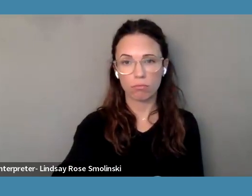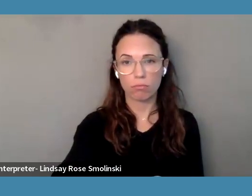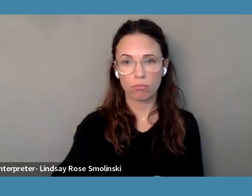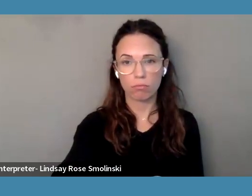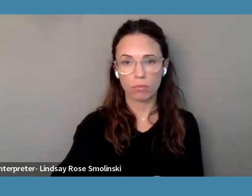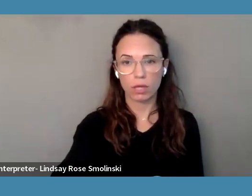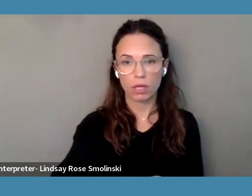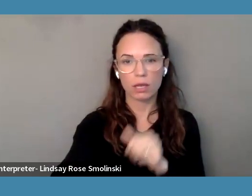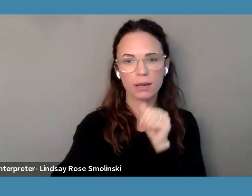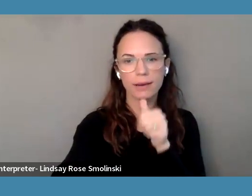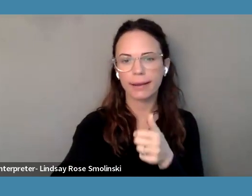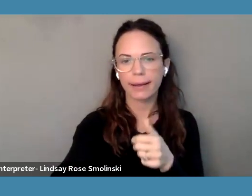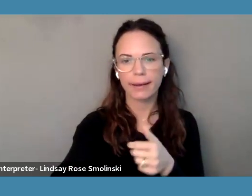It's not necessarily gonna be